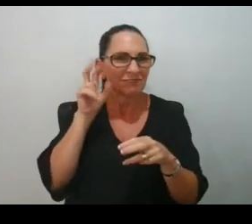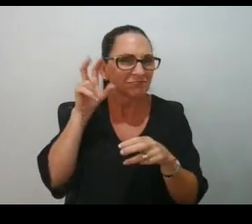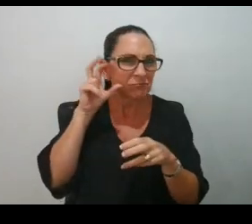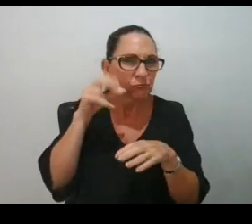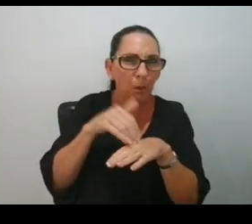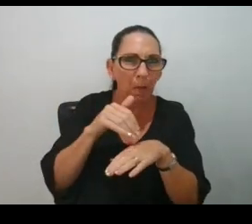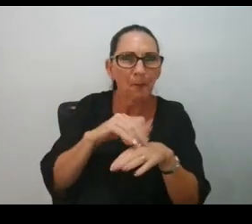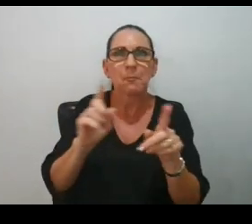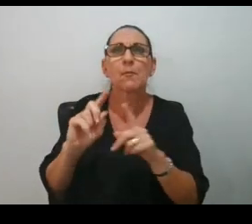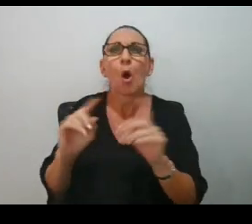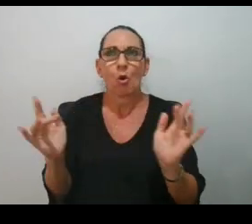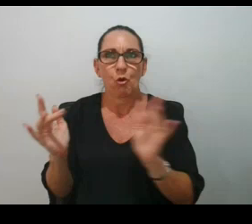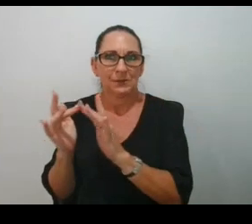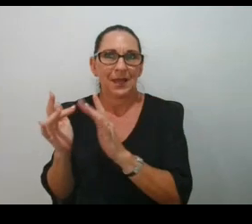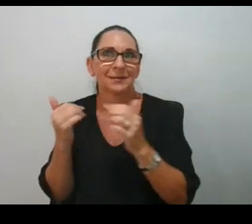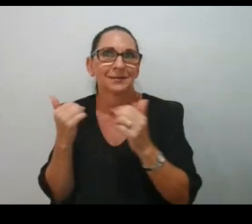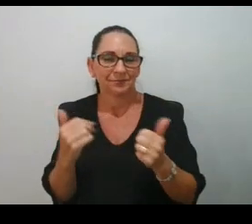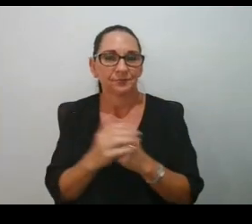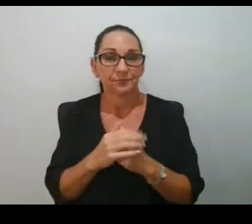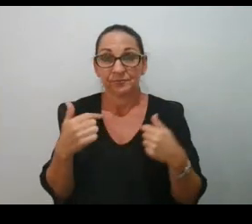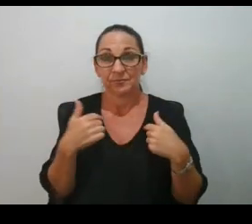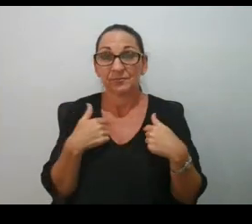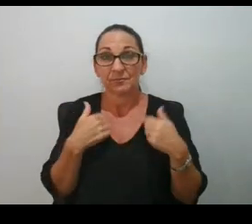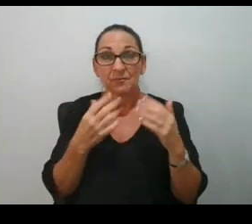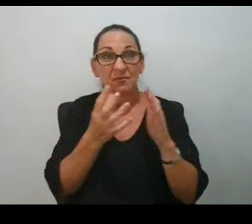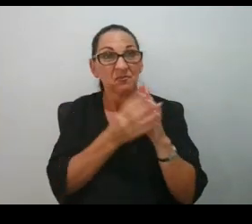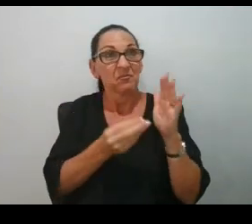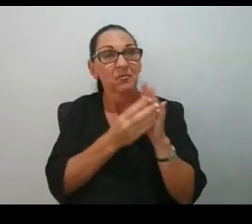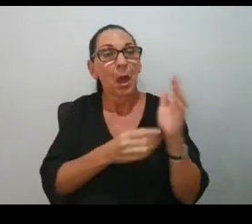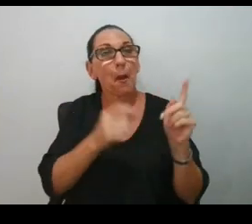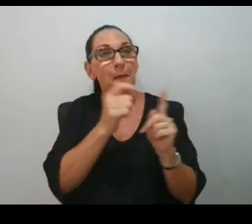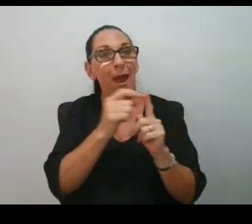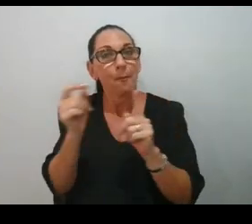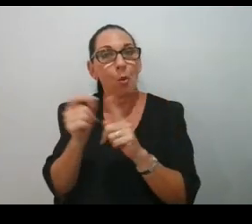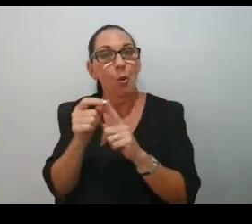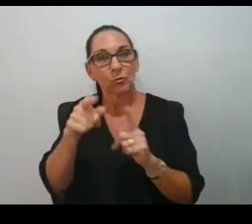made a copy of the PowerPoint slides available for you to download as a handout that should be